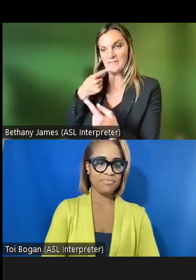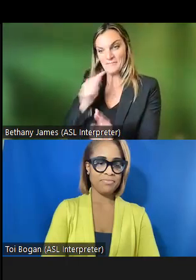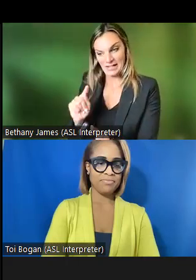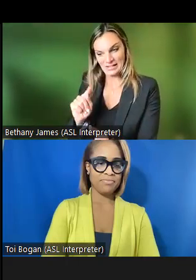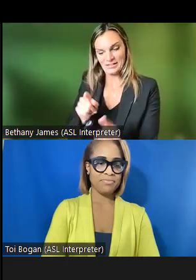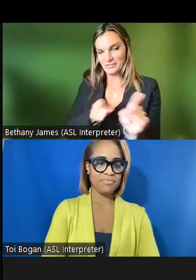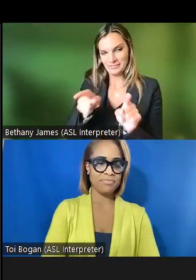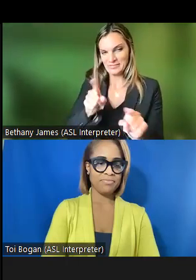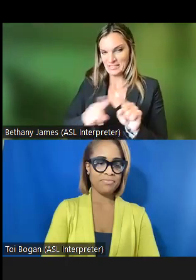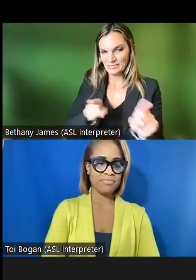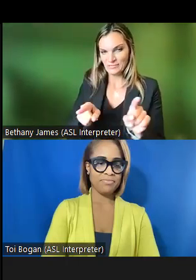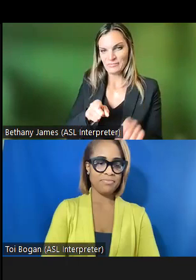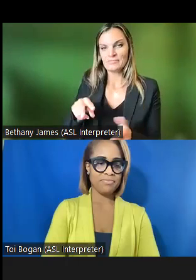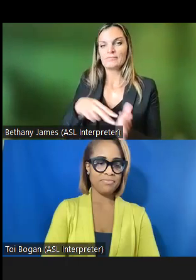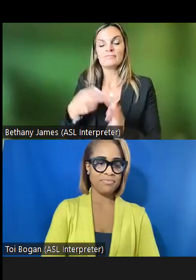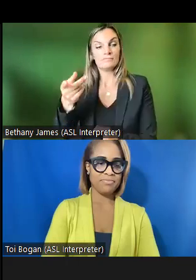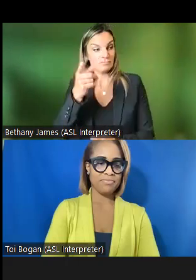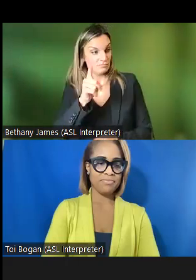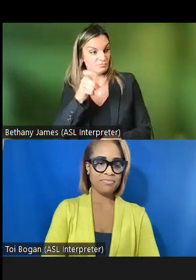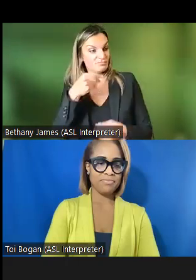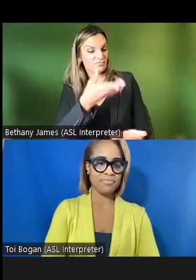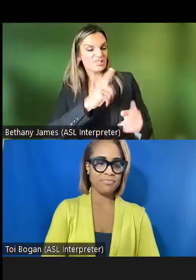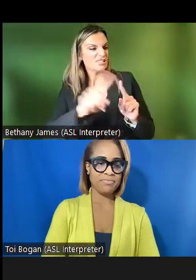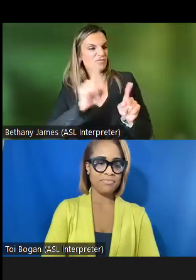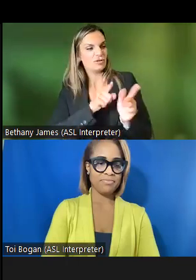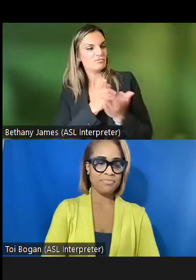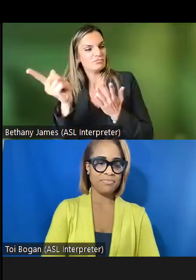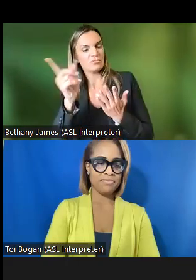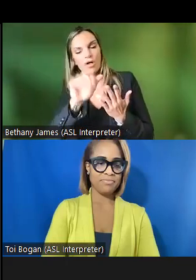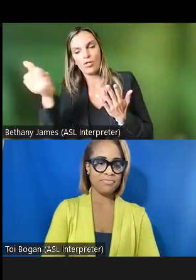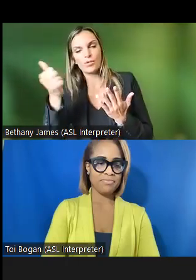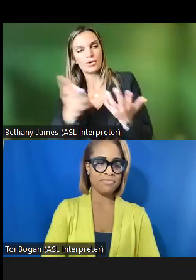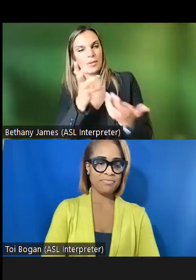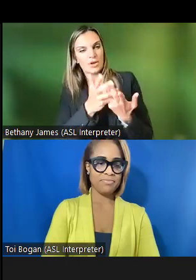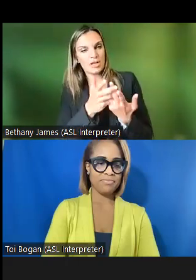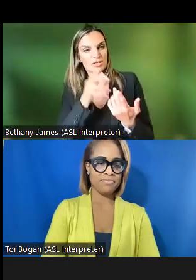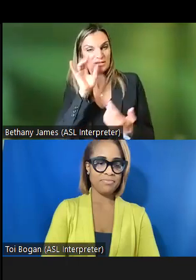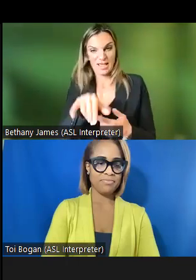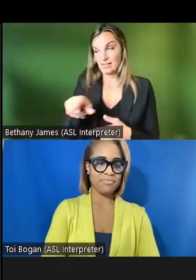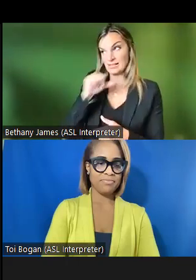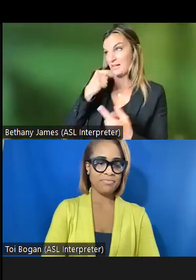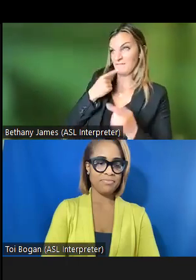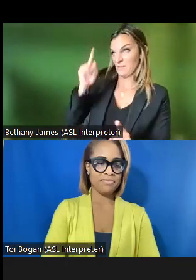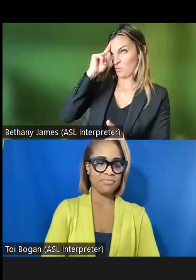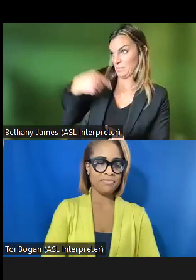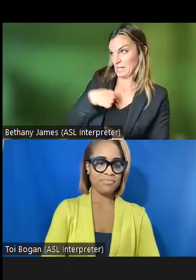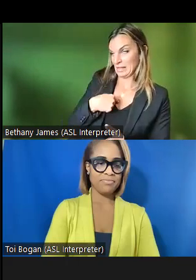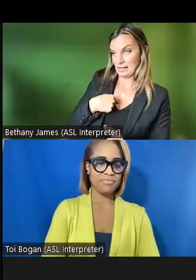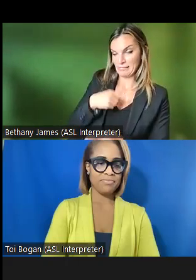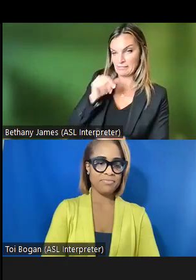If they're offering you an alternative accommodation from what you're asking for and you're saying it's not effective, they have to show that it's not effective.